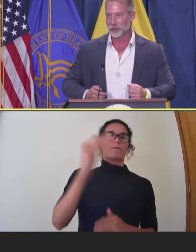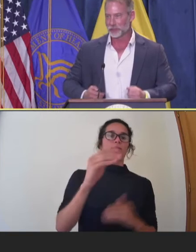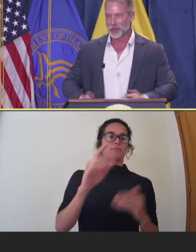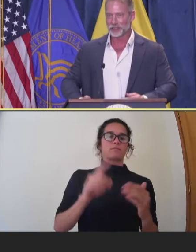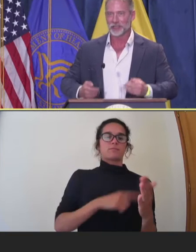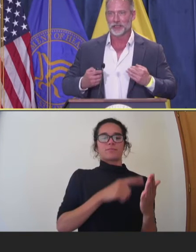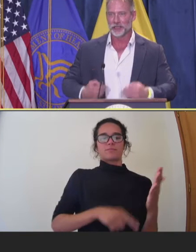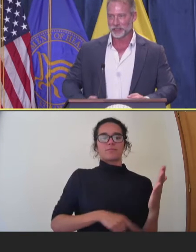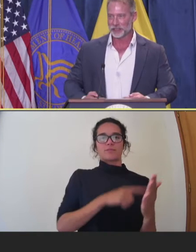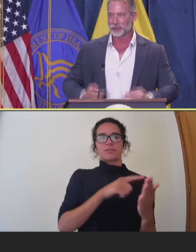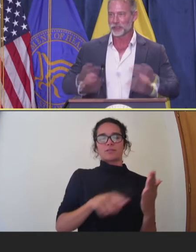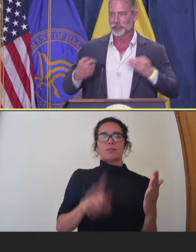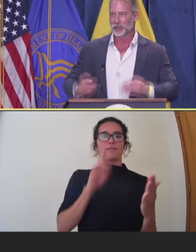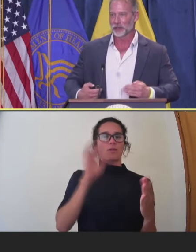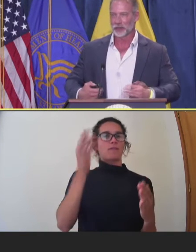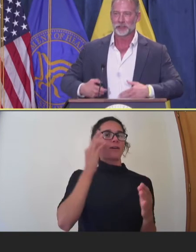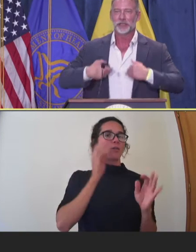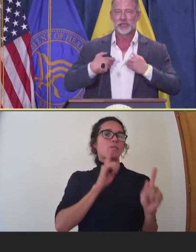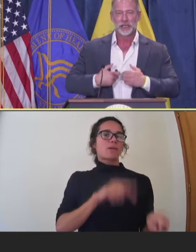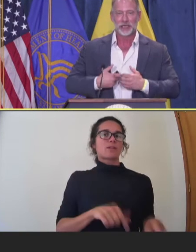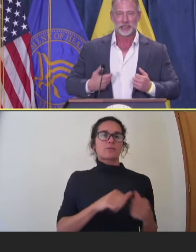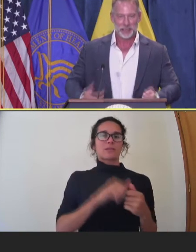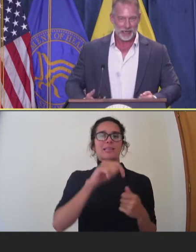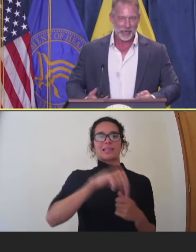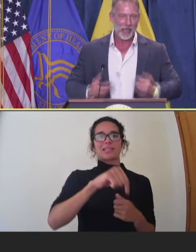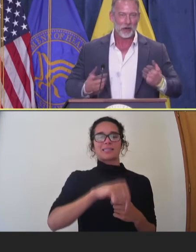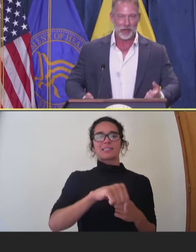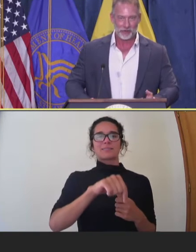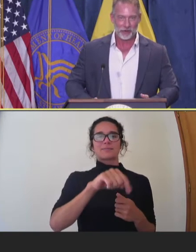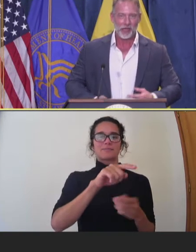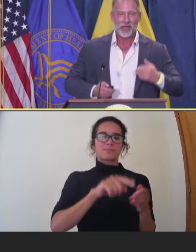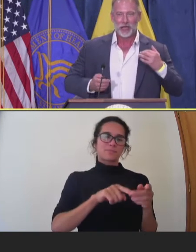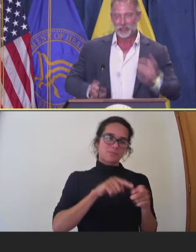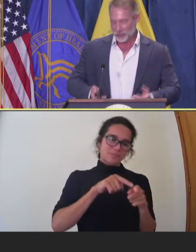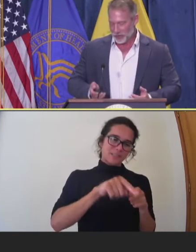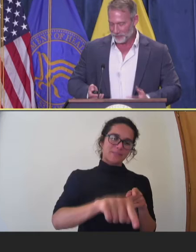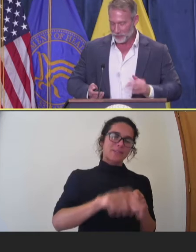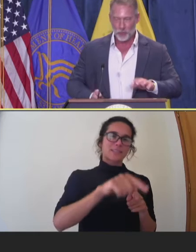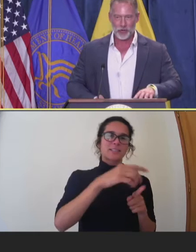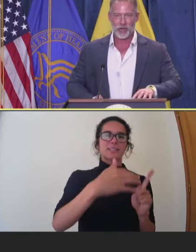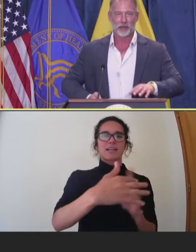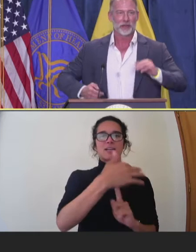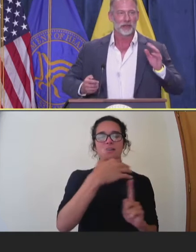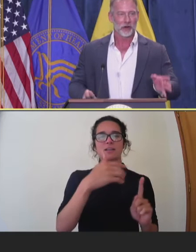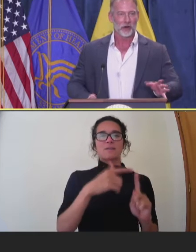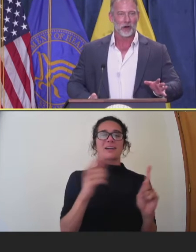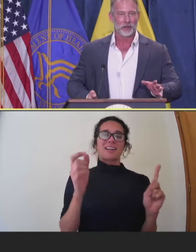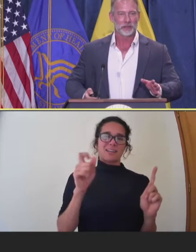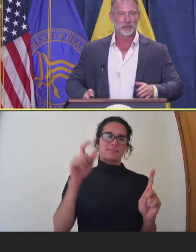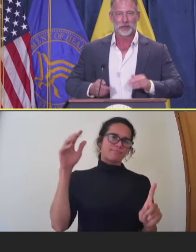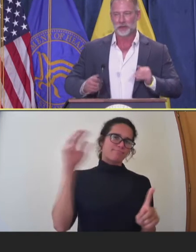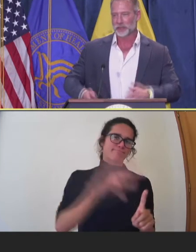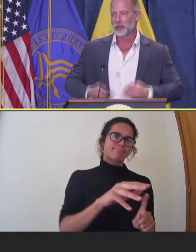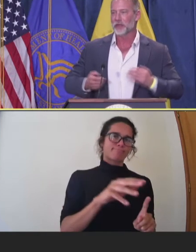response in this particular setting. However, I do have to point out that there are -- some of